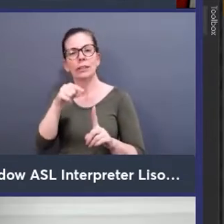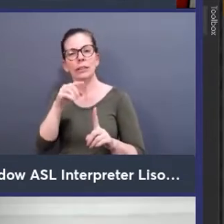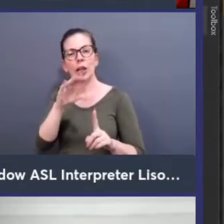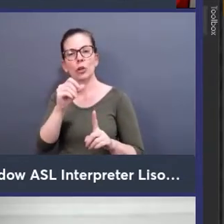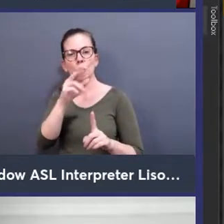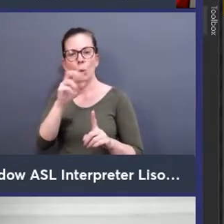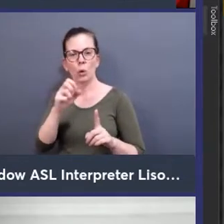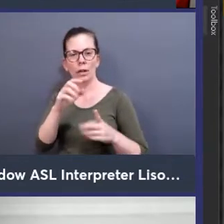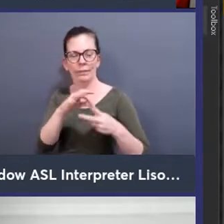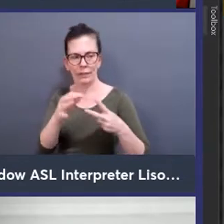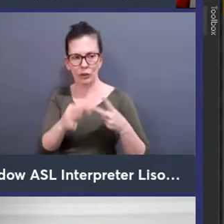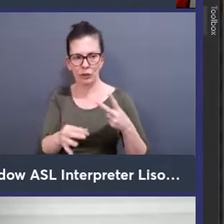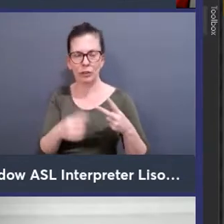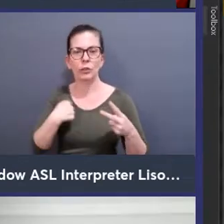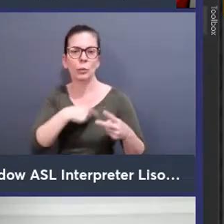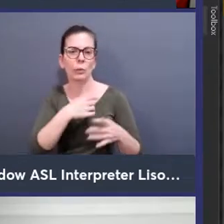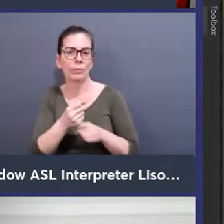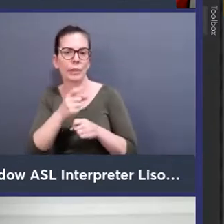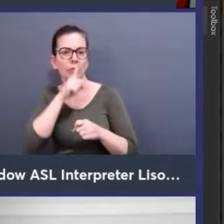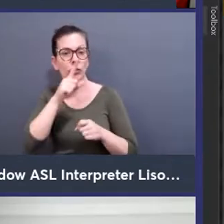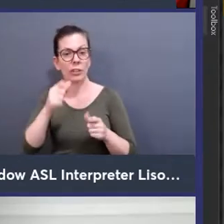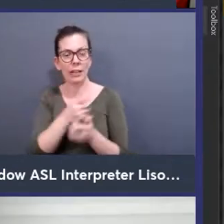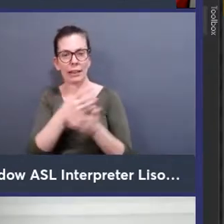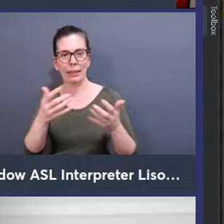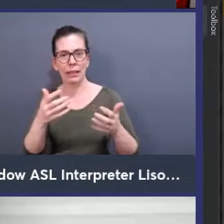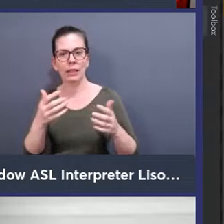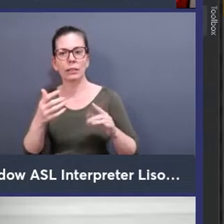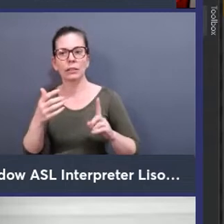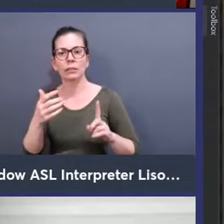we wanna make sure that everything that is created